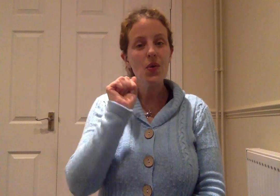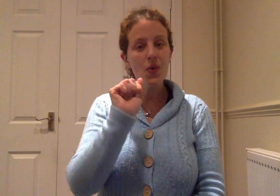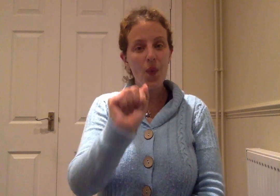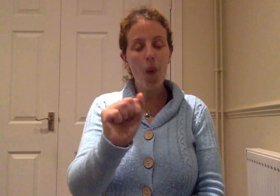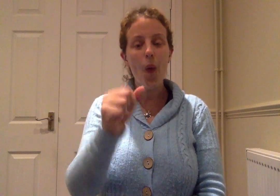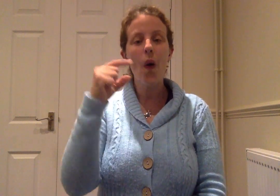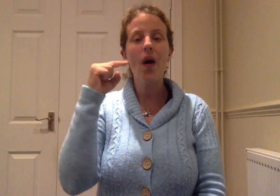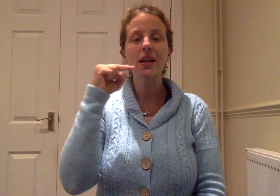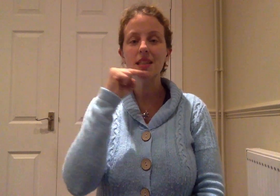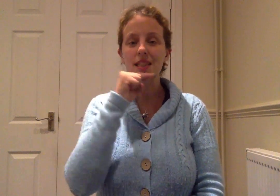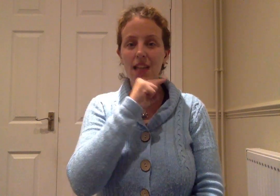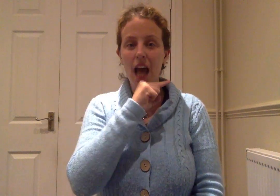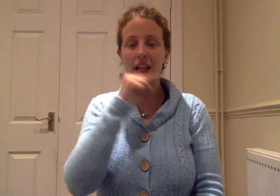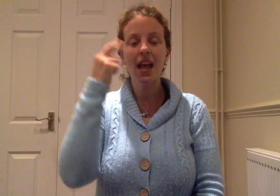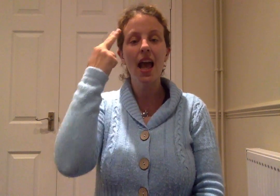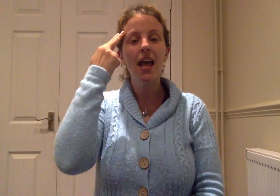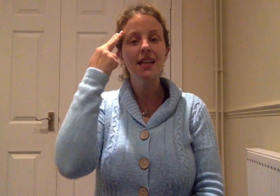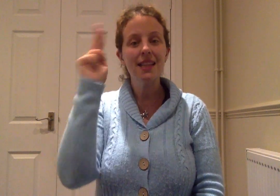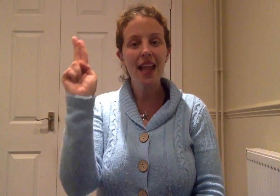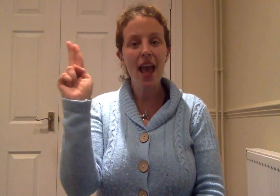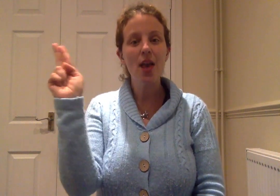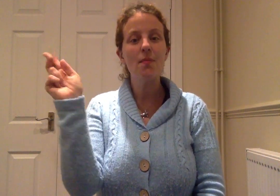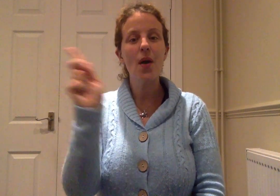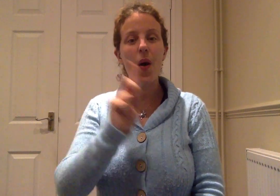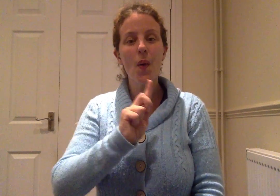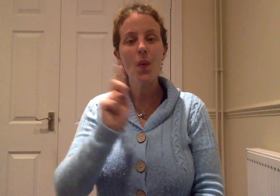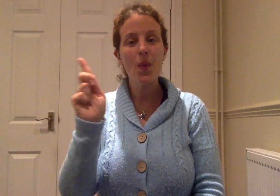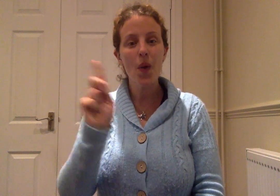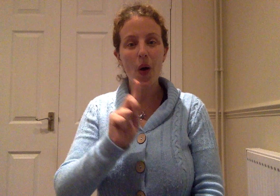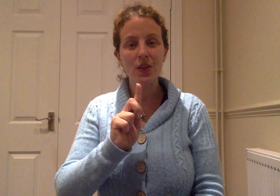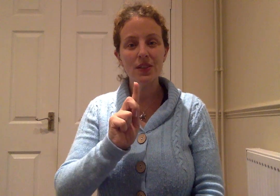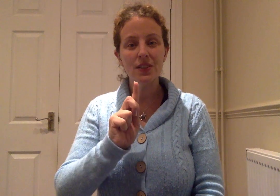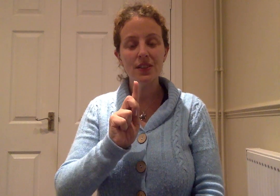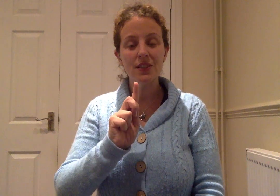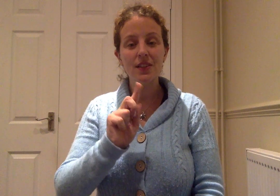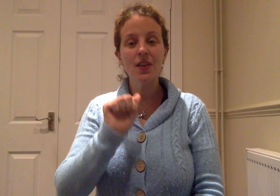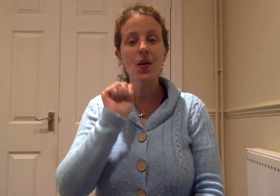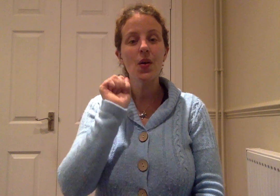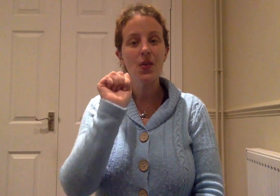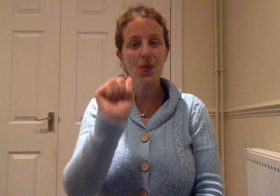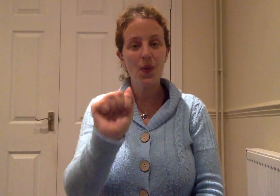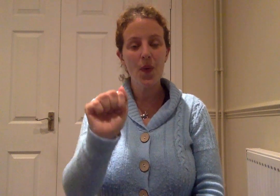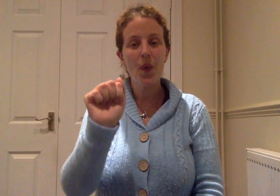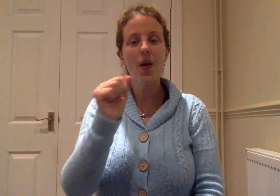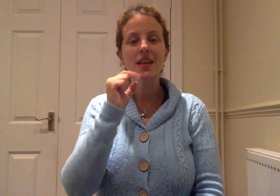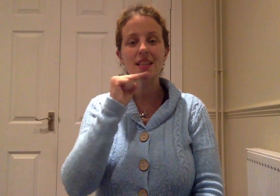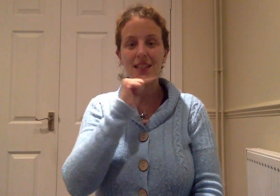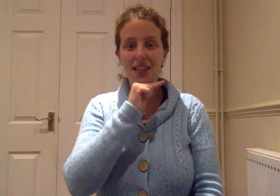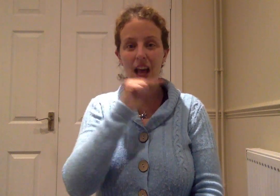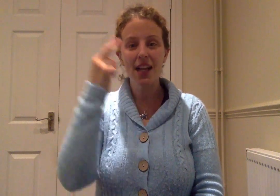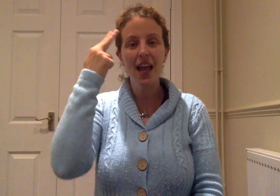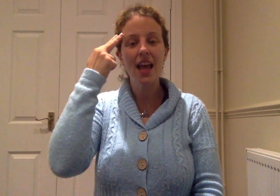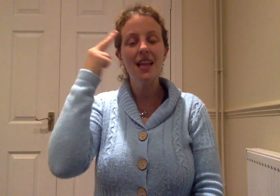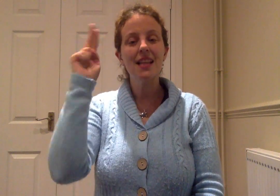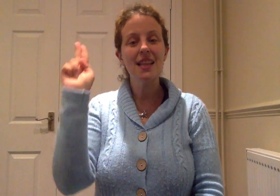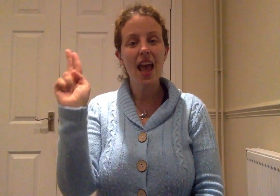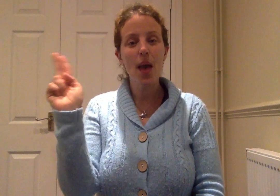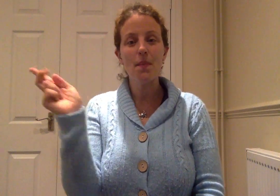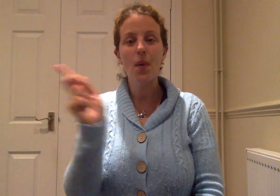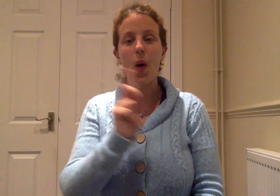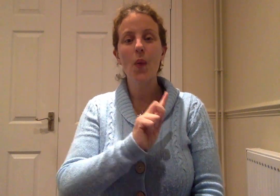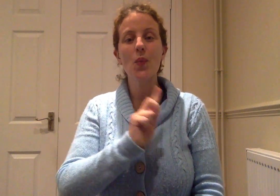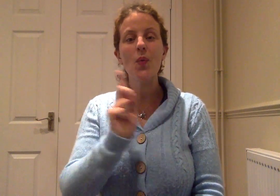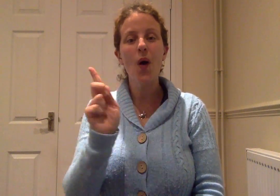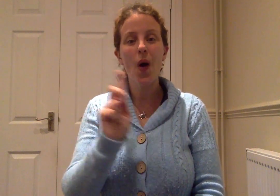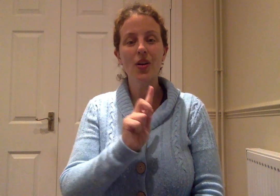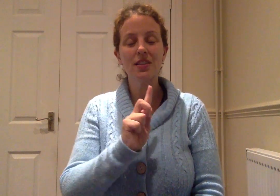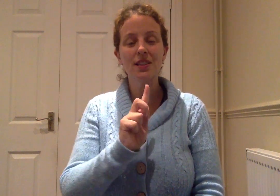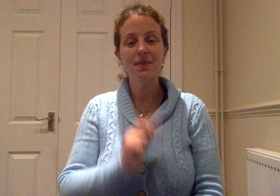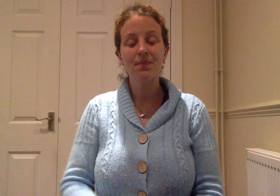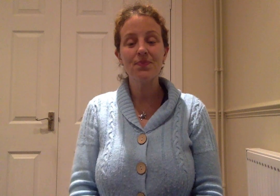Your son name what?